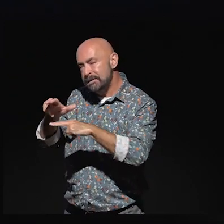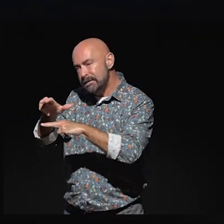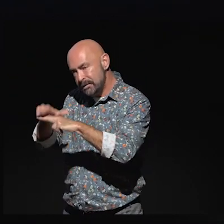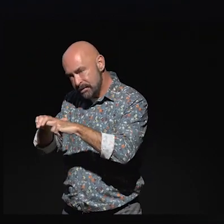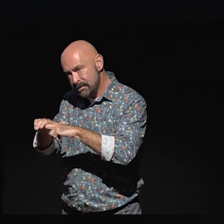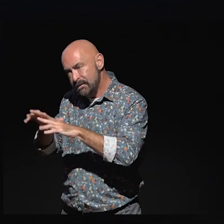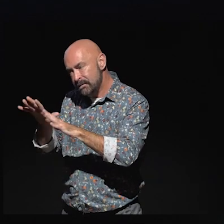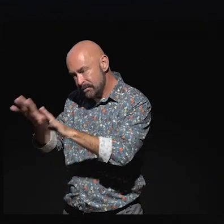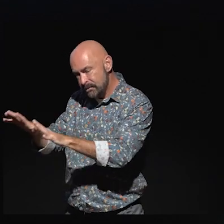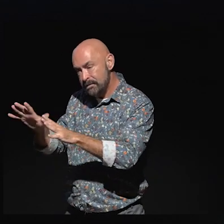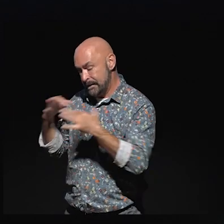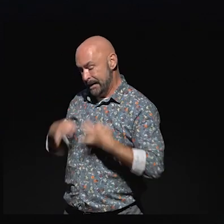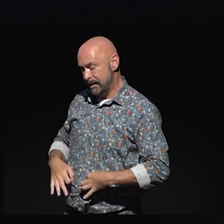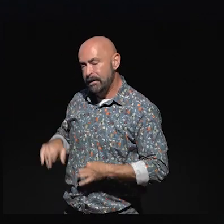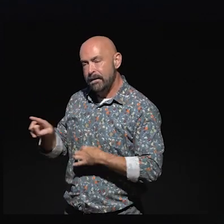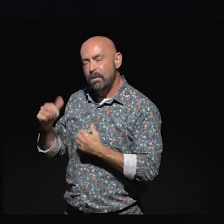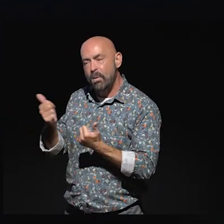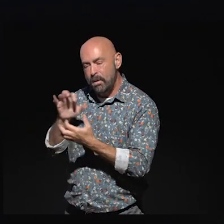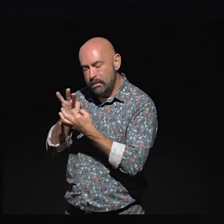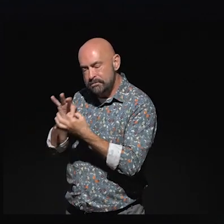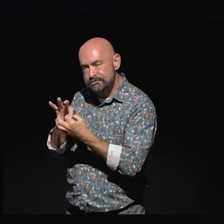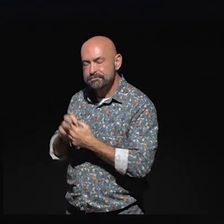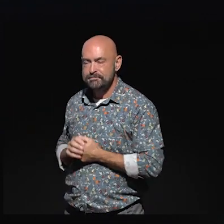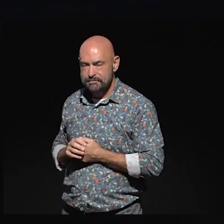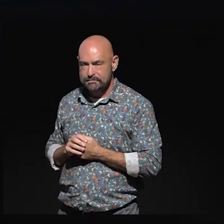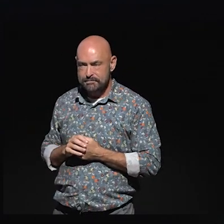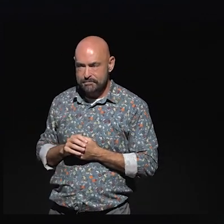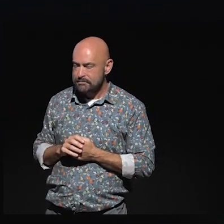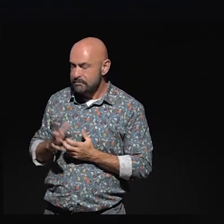of someone with whom he is infatuated.